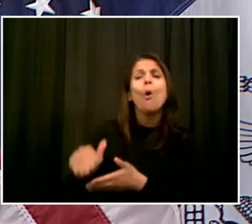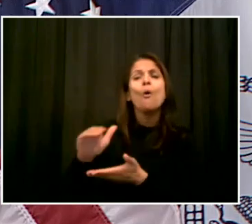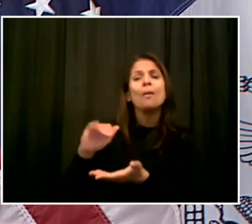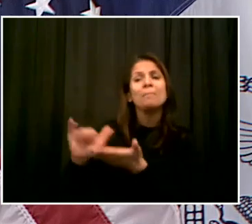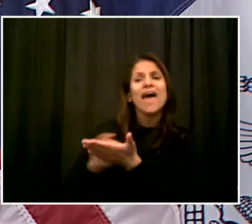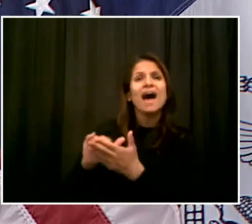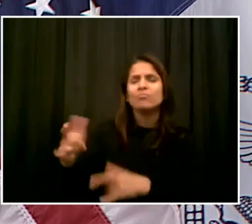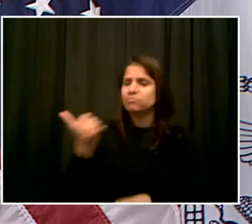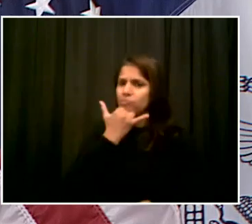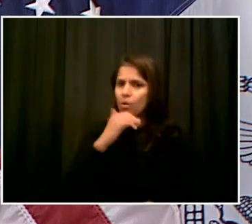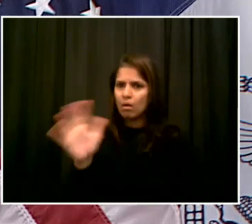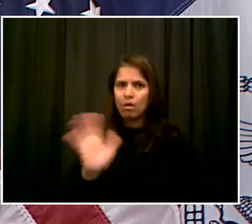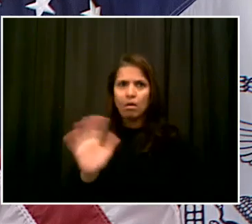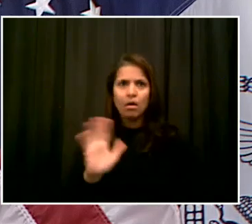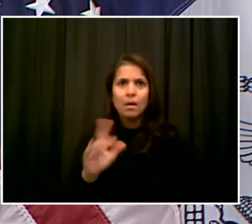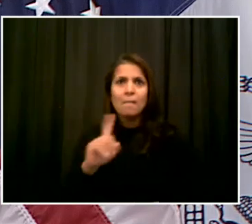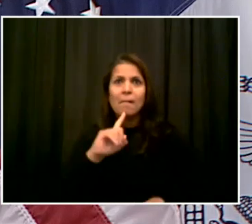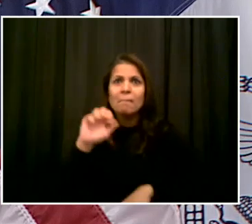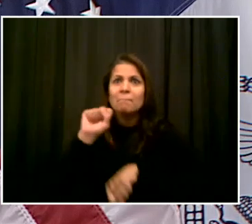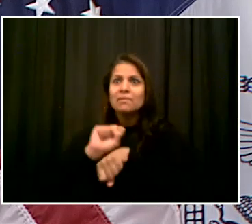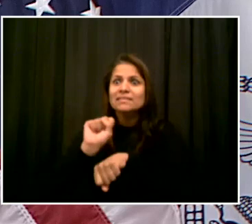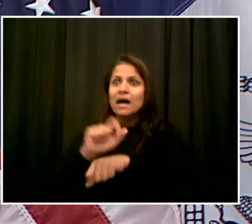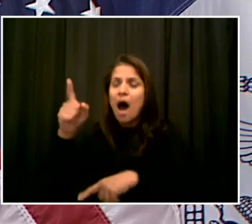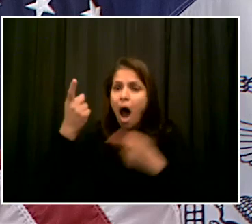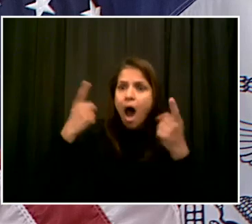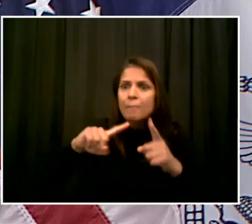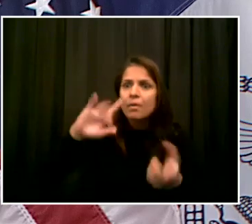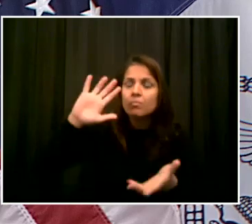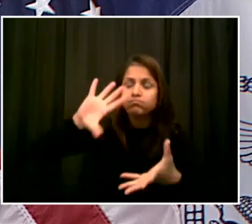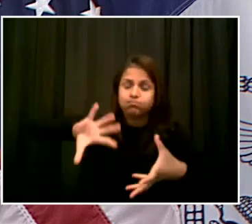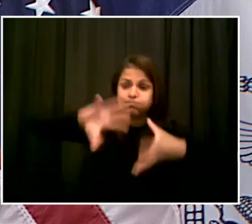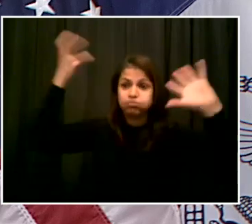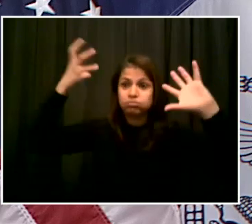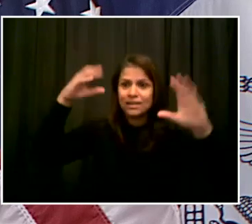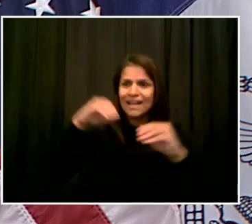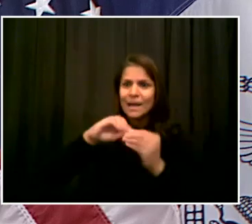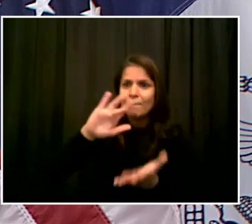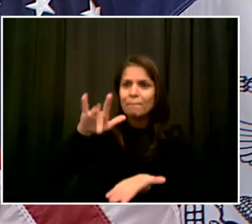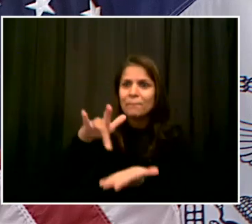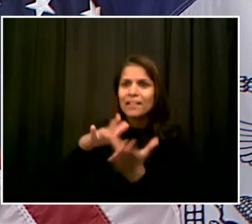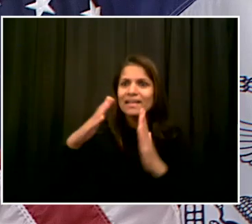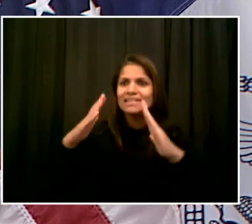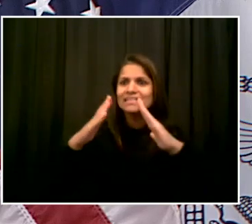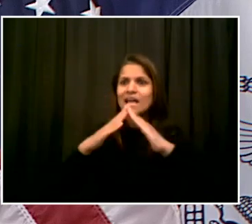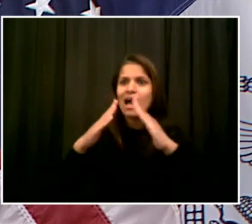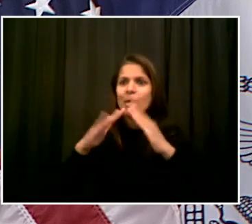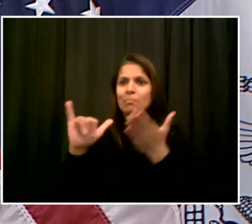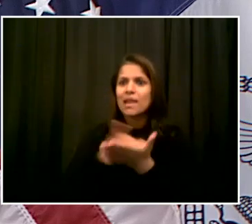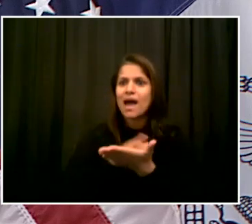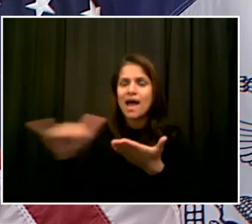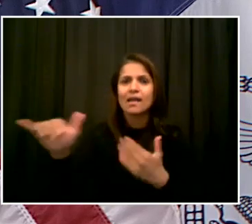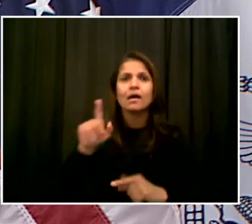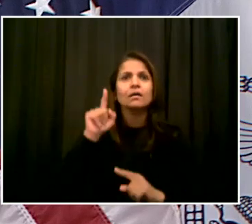BUT I DID NOT SEE IN MY TRAVELS THROUGH THE OTHER PARTS OF THE CITY, ANYTHING LIKE